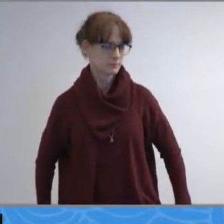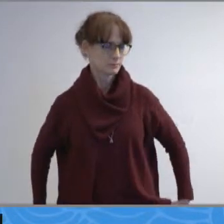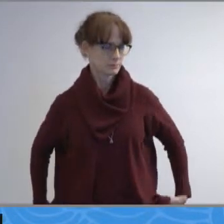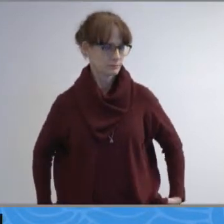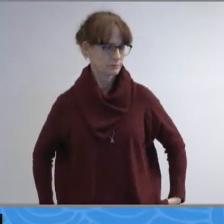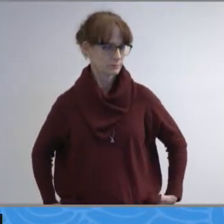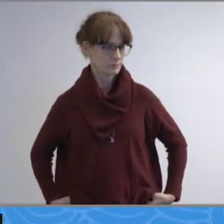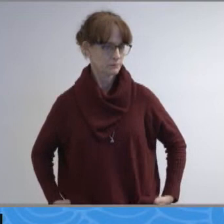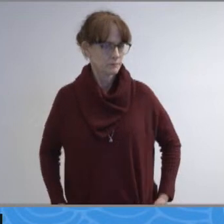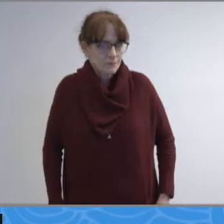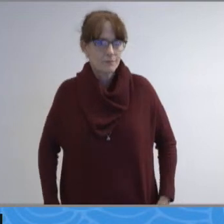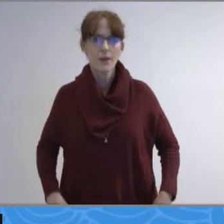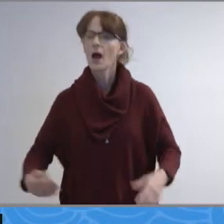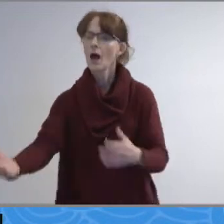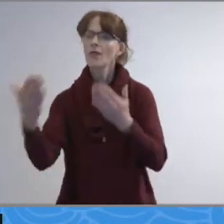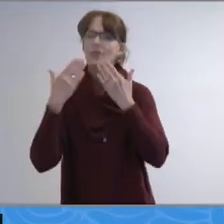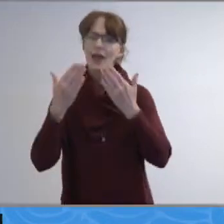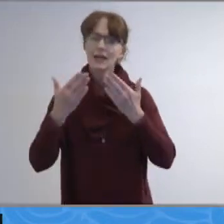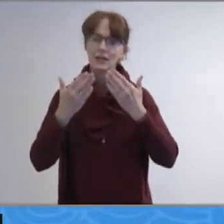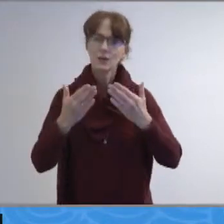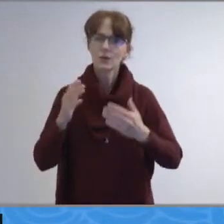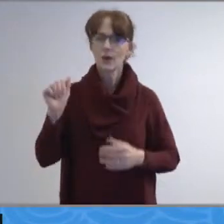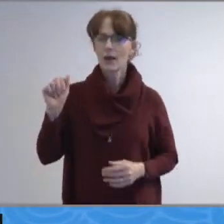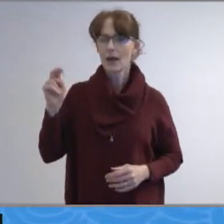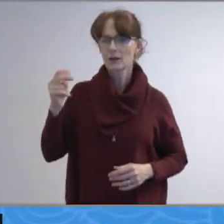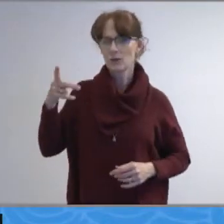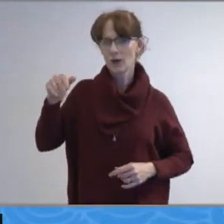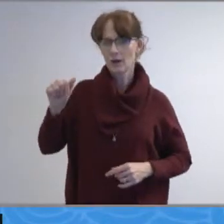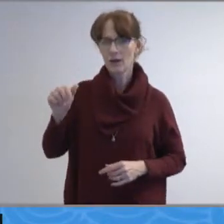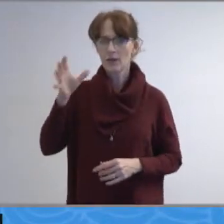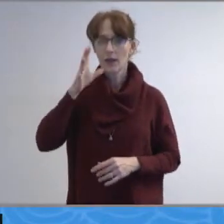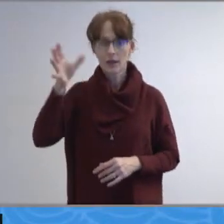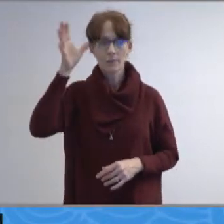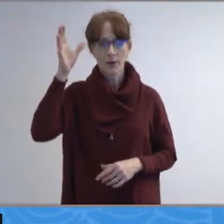Thank you, Andrea. I think our parents have been watching